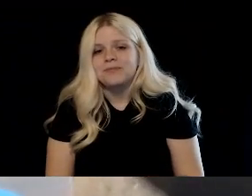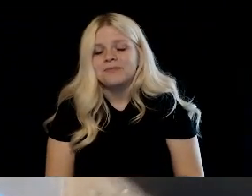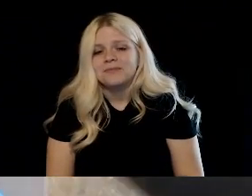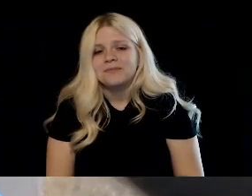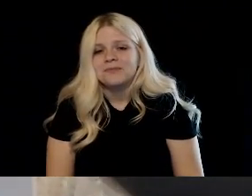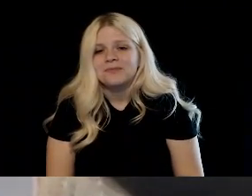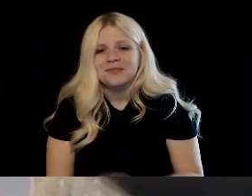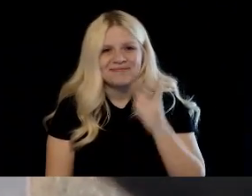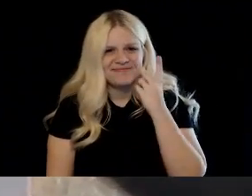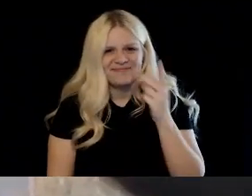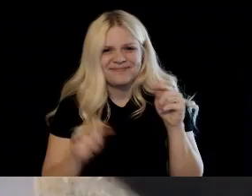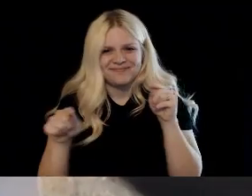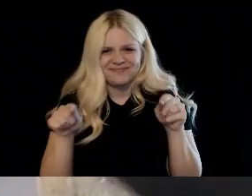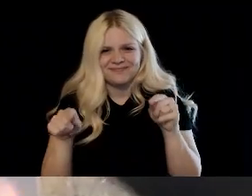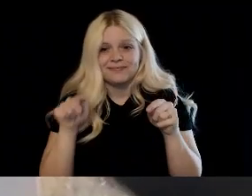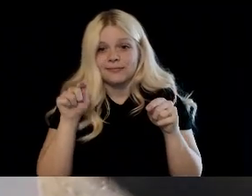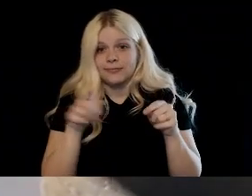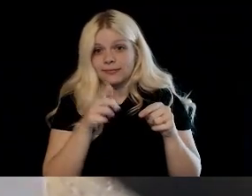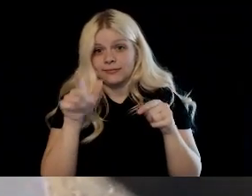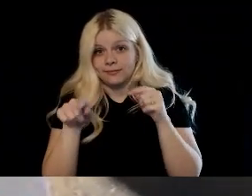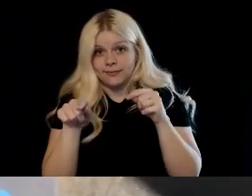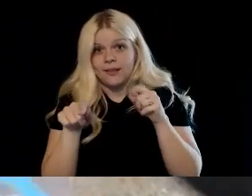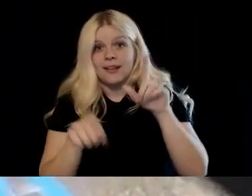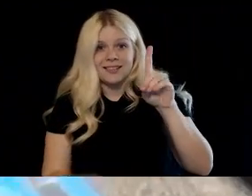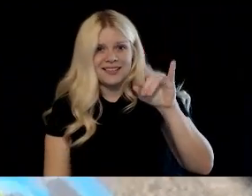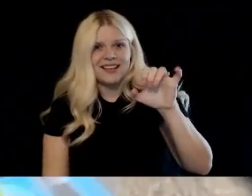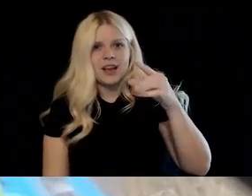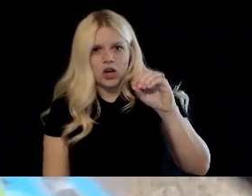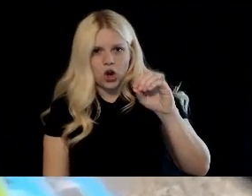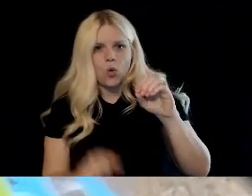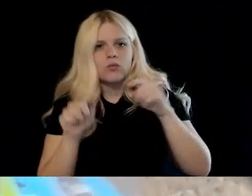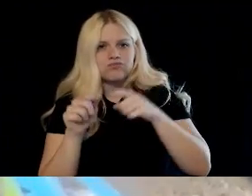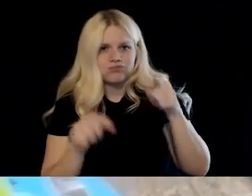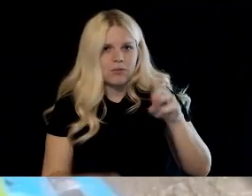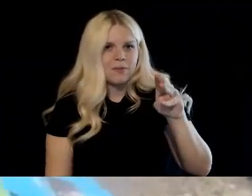So this one was Diego the sea lion and this is Mira. Look at the difference!